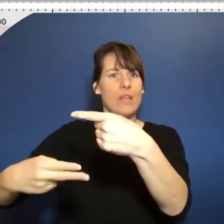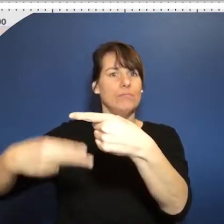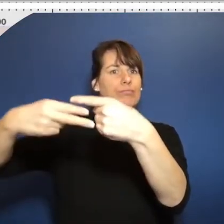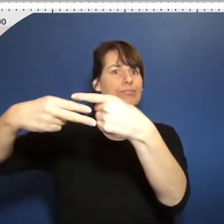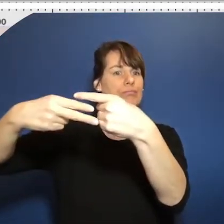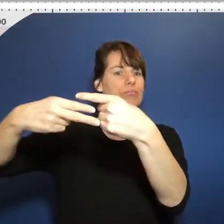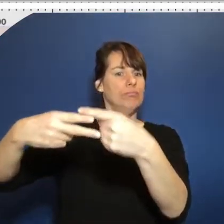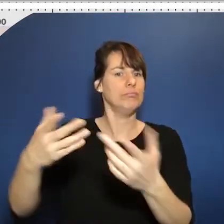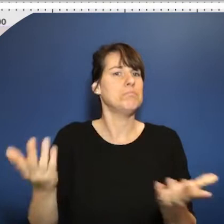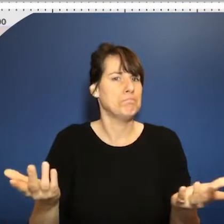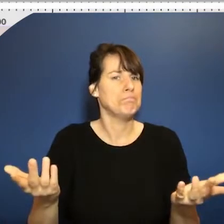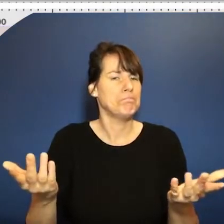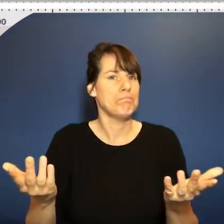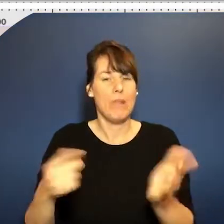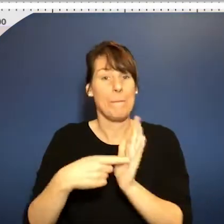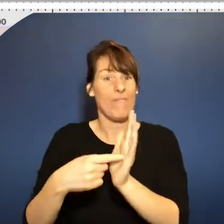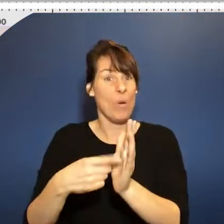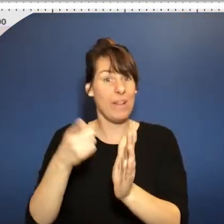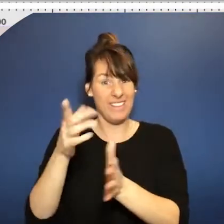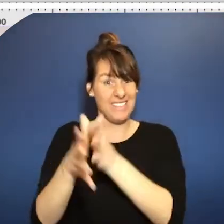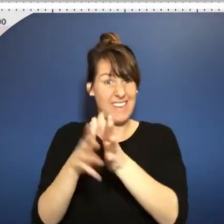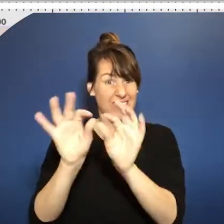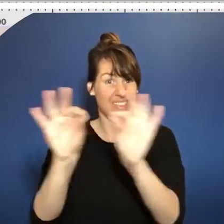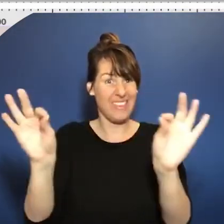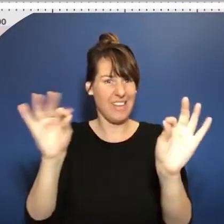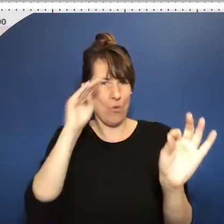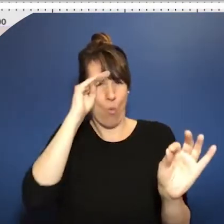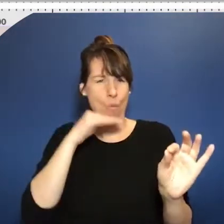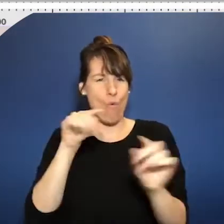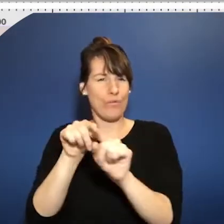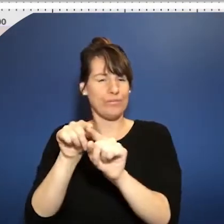In this example, for example, left hand and the right hand belong to sign tier.